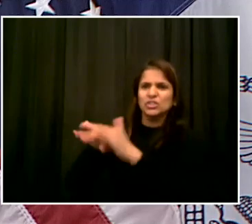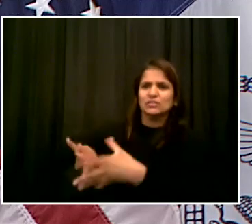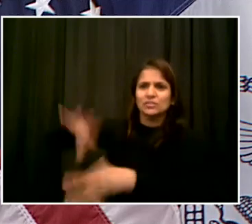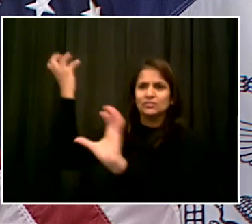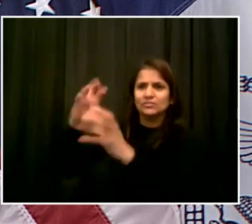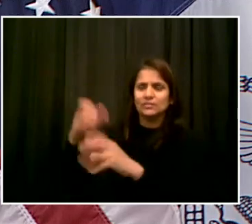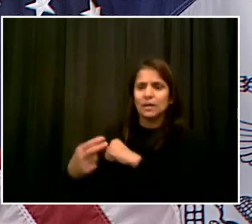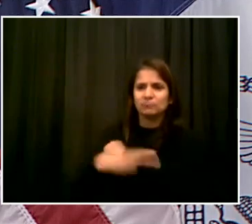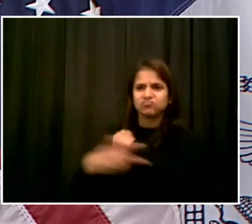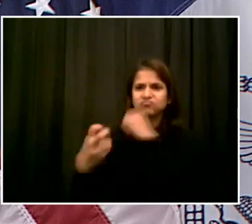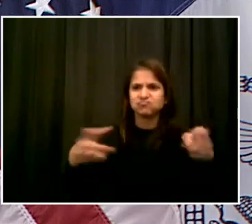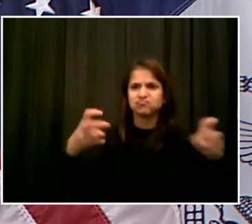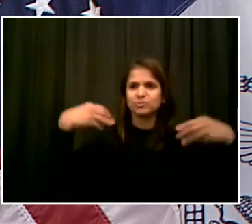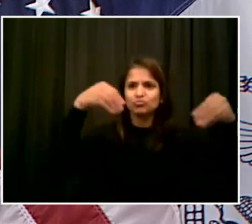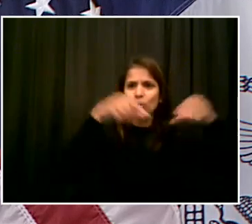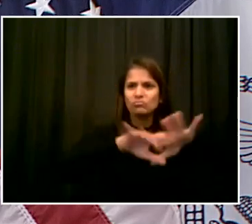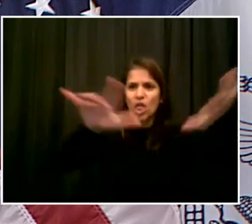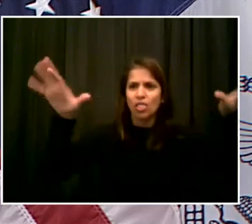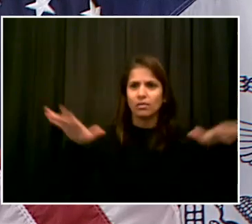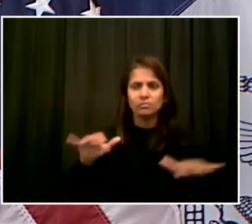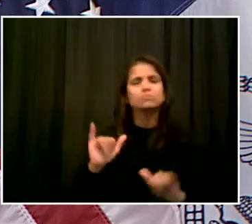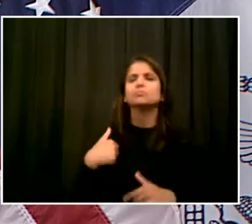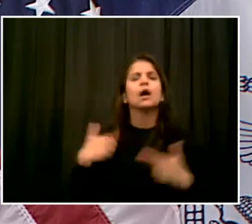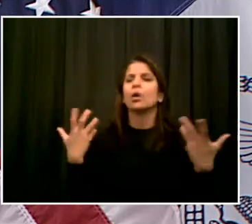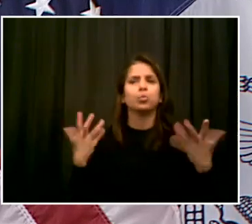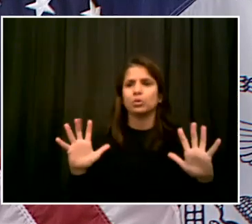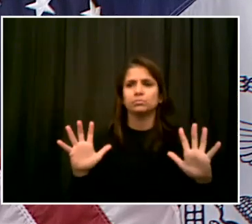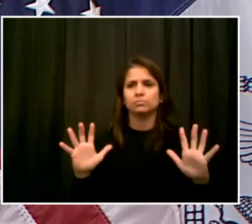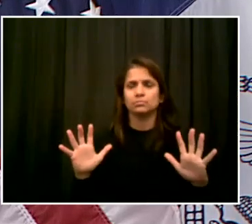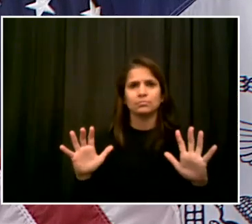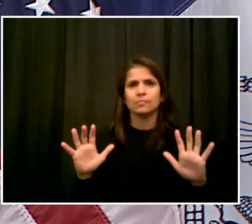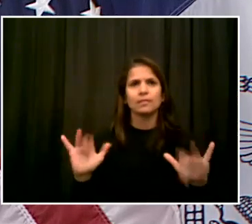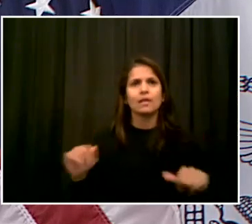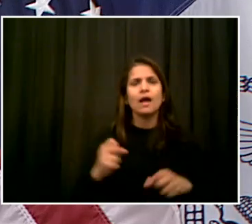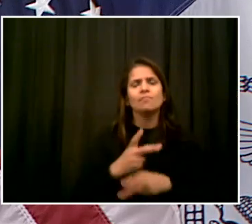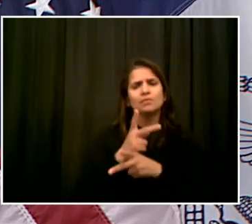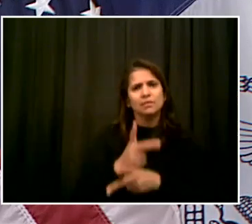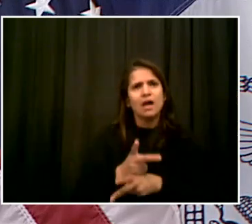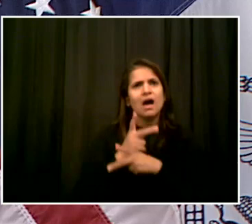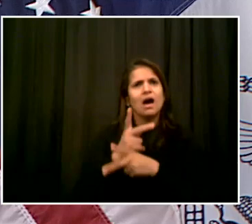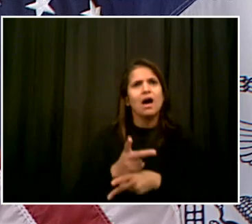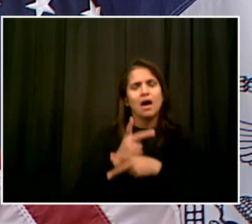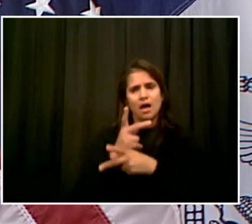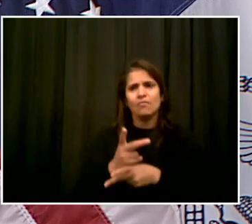ADDRESSED. AND SO IT IS A HELPFUL TOOL. AND BEFORE THEY